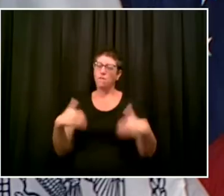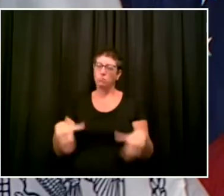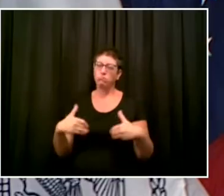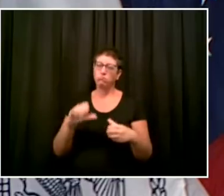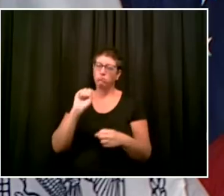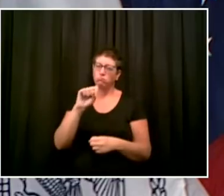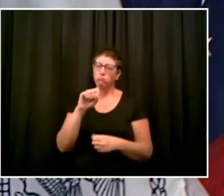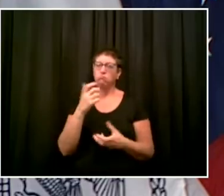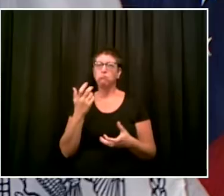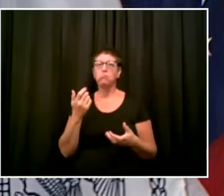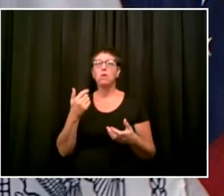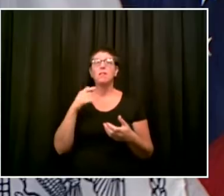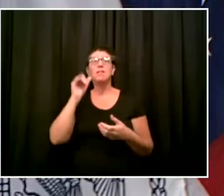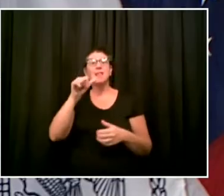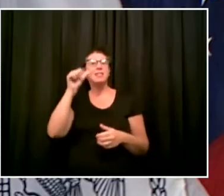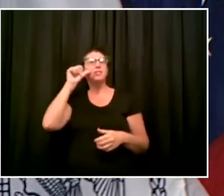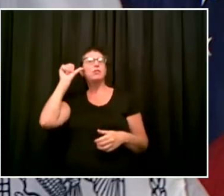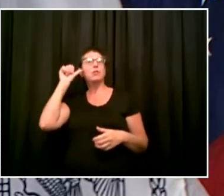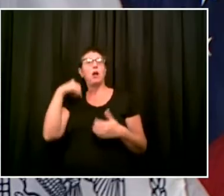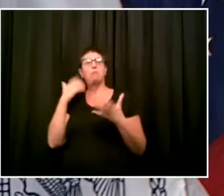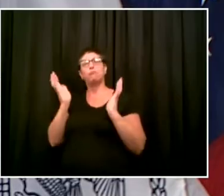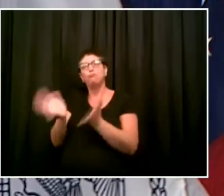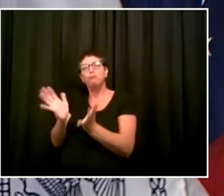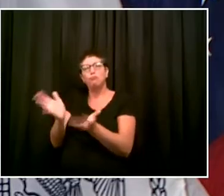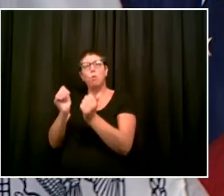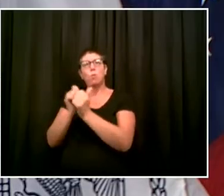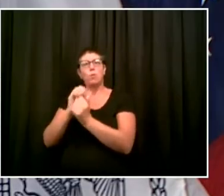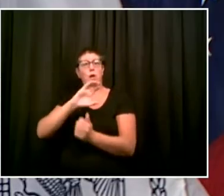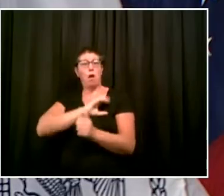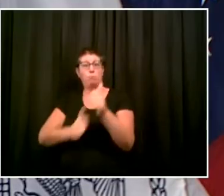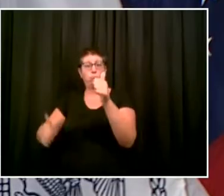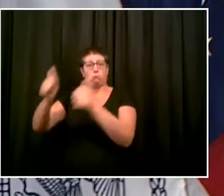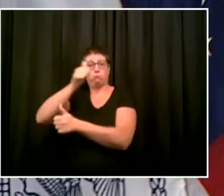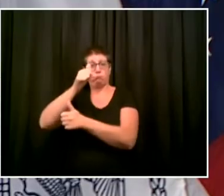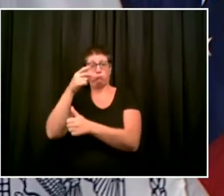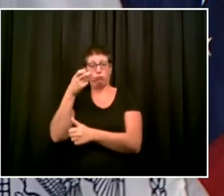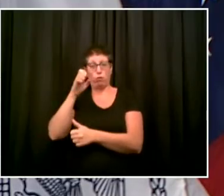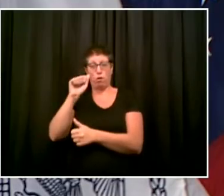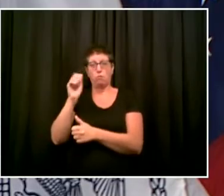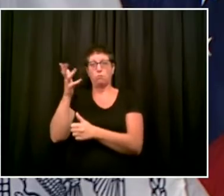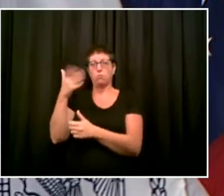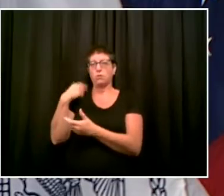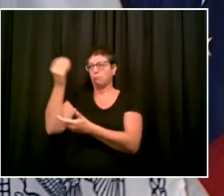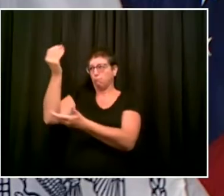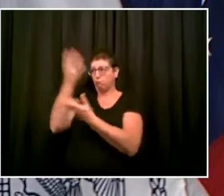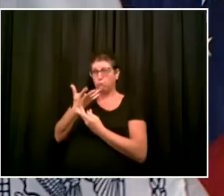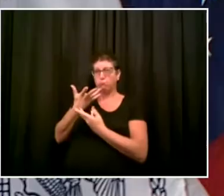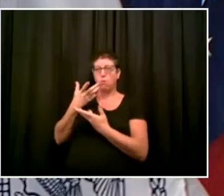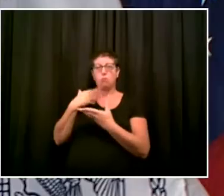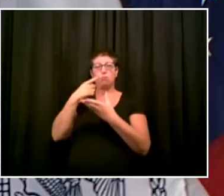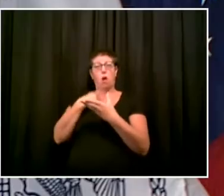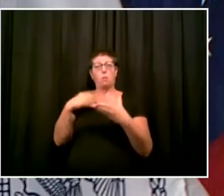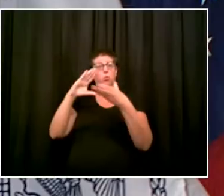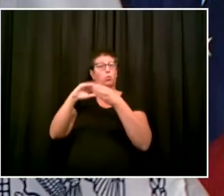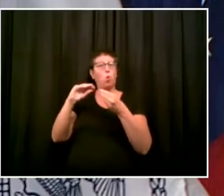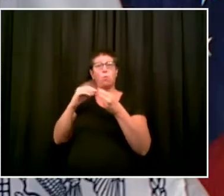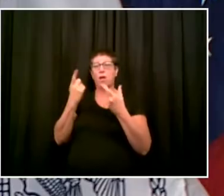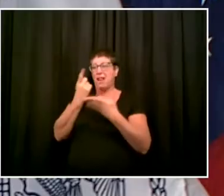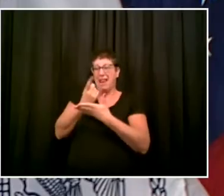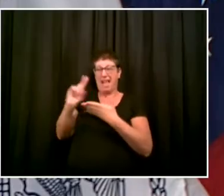OFFICERS. I THINK WHAT'S CLEAR IS THAT OFFICERS ARE OUT THERE EVERY DAY DOING THEIR JOB. I WAS TALKING TO THE COMMISSIONER